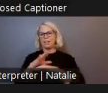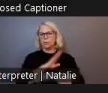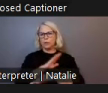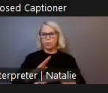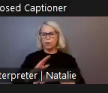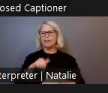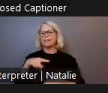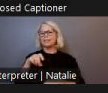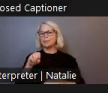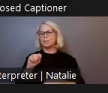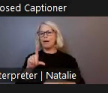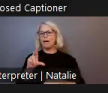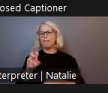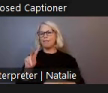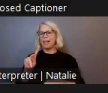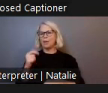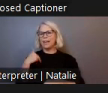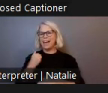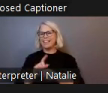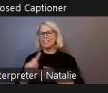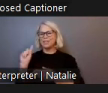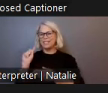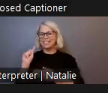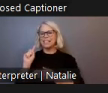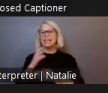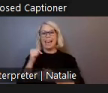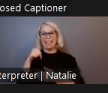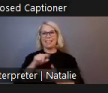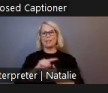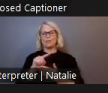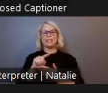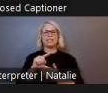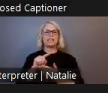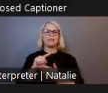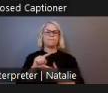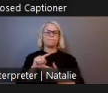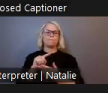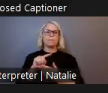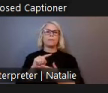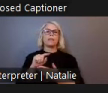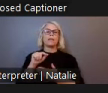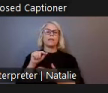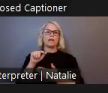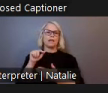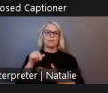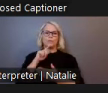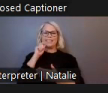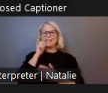we had last week and this week, and this was a really neat picture because this is a group